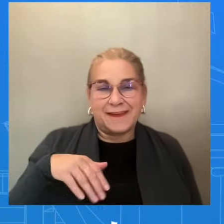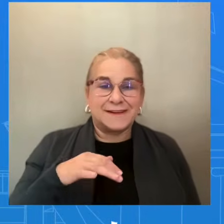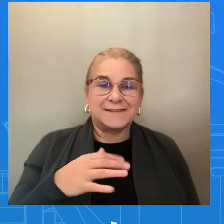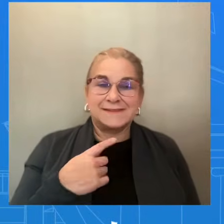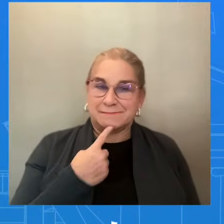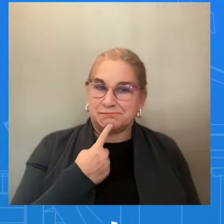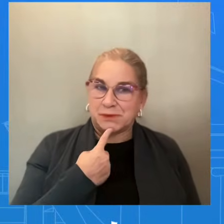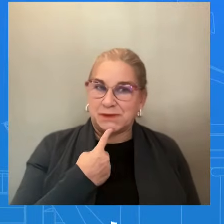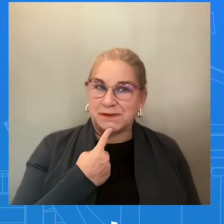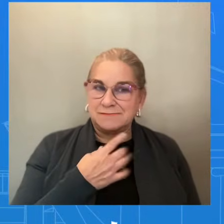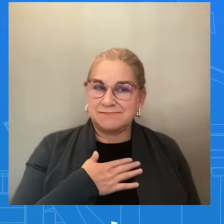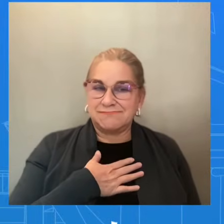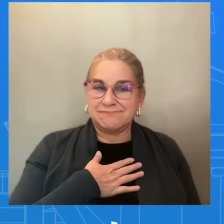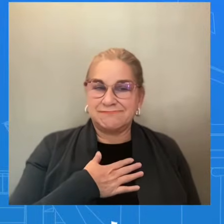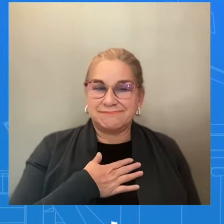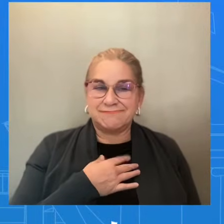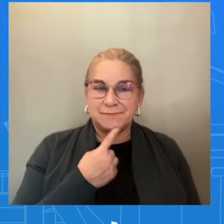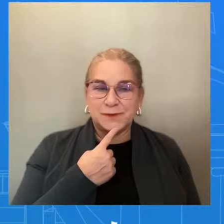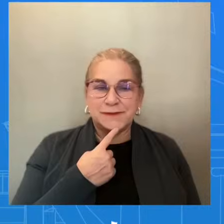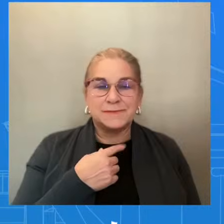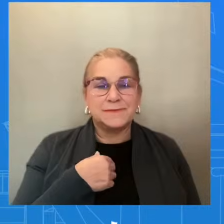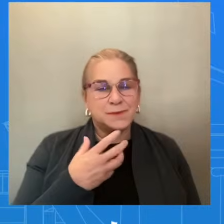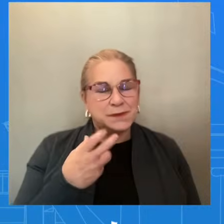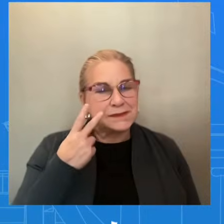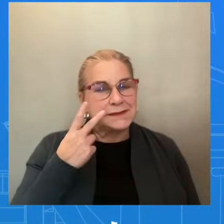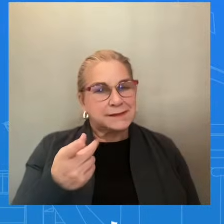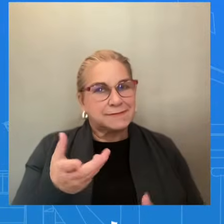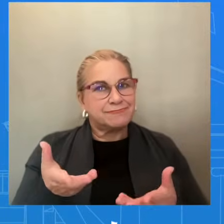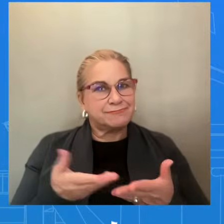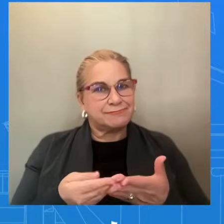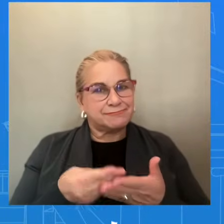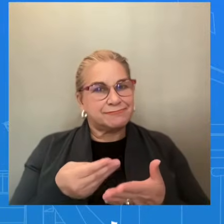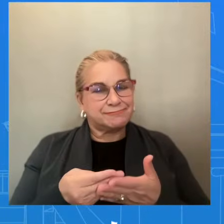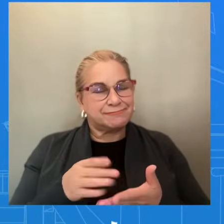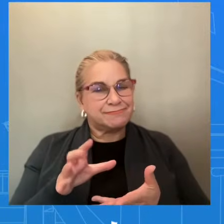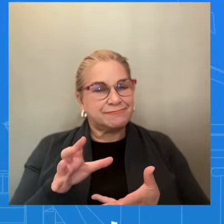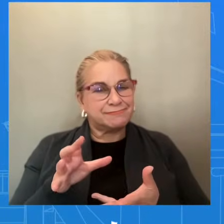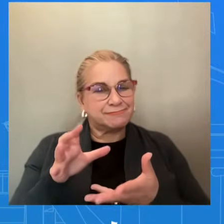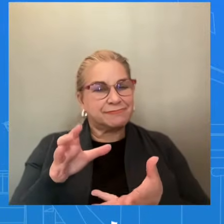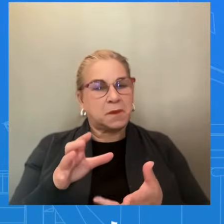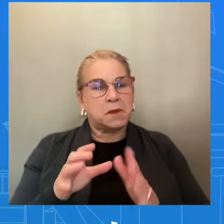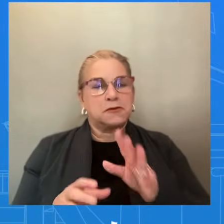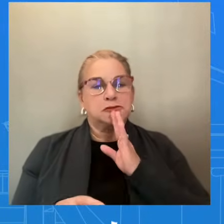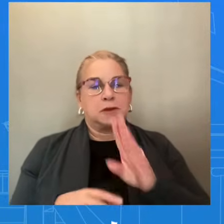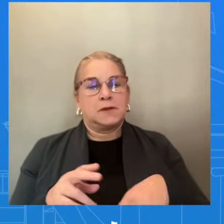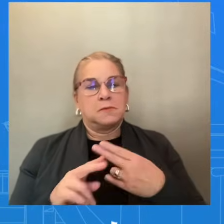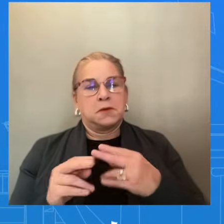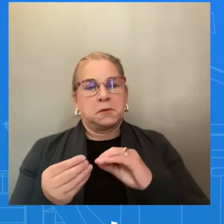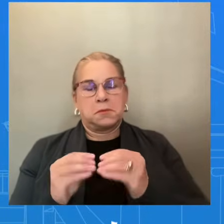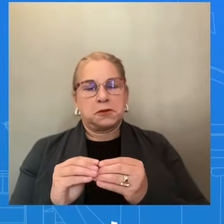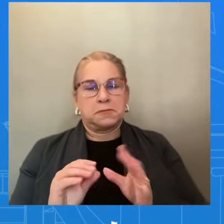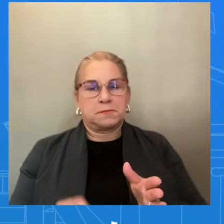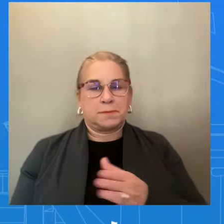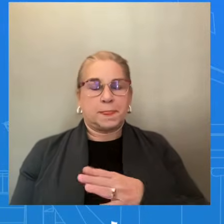I’m not going to put a number to it. That is something that’s going to be worked out. What we want to see is Congress, when they come back, to actually do that --